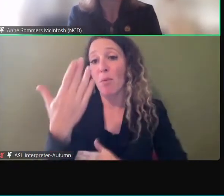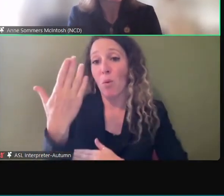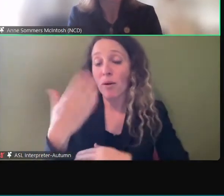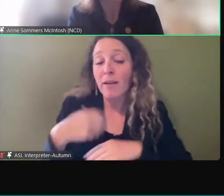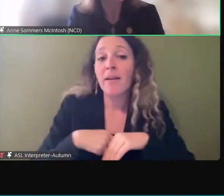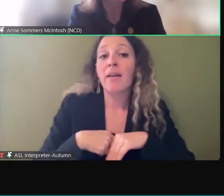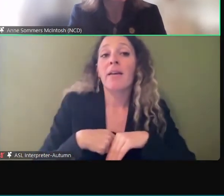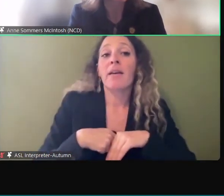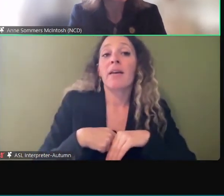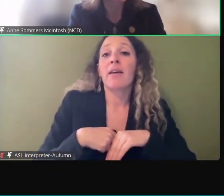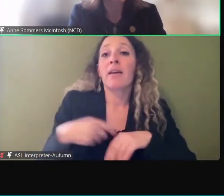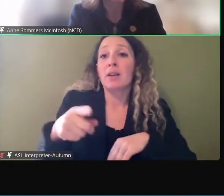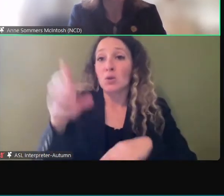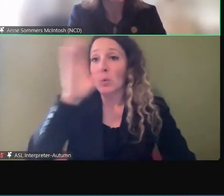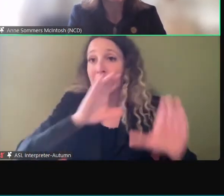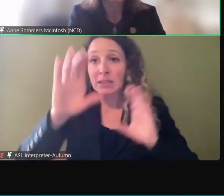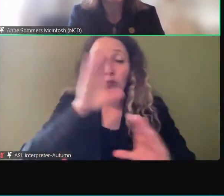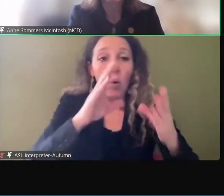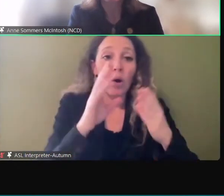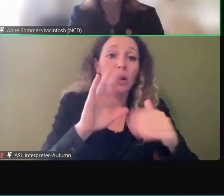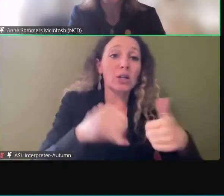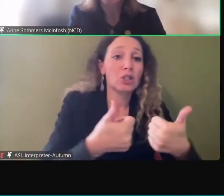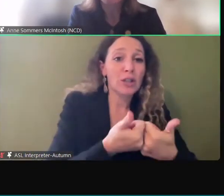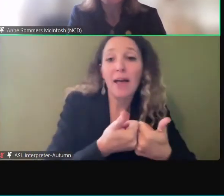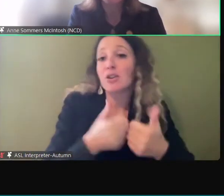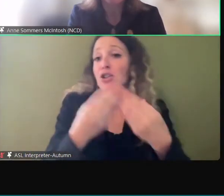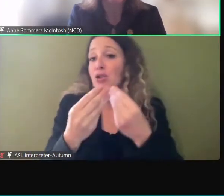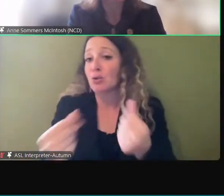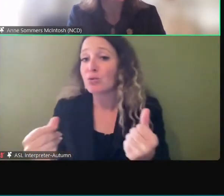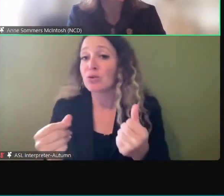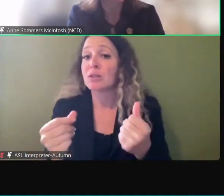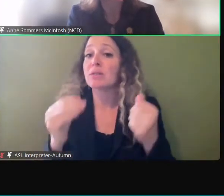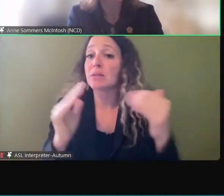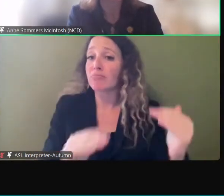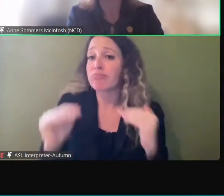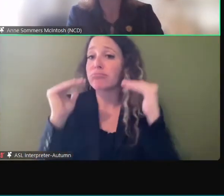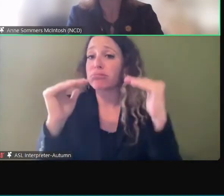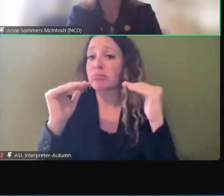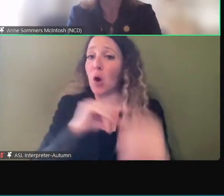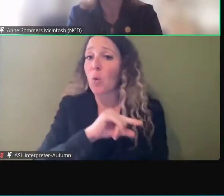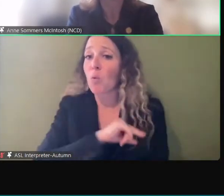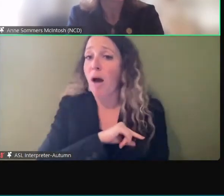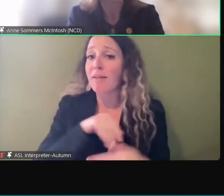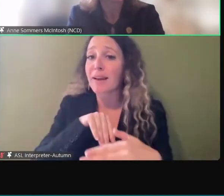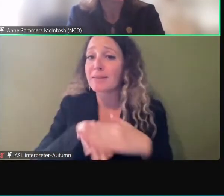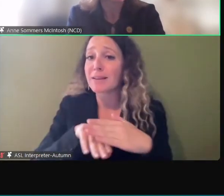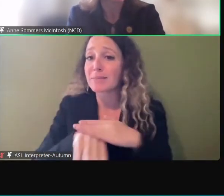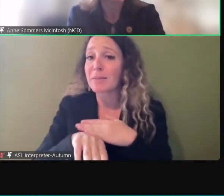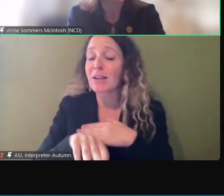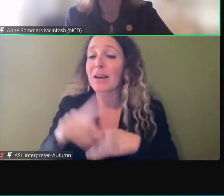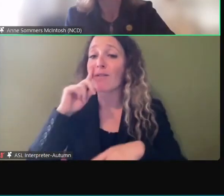the challenges and solutions aimed at improving the quality and accessibility of Telehealth.